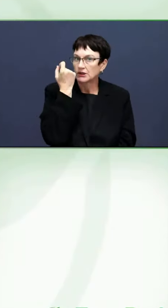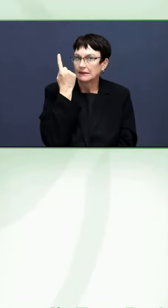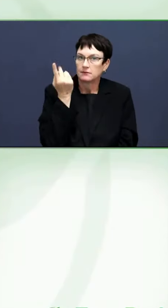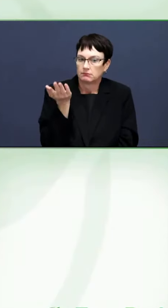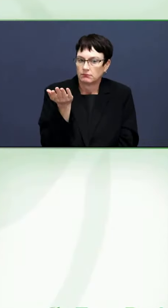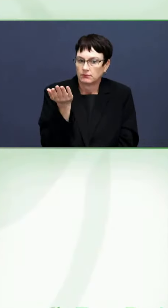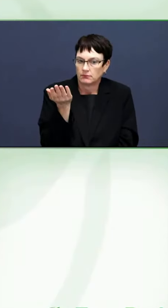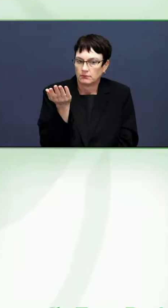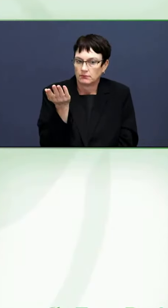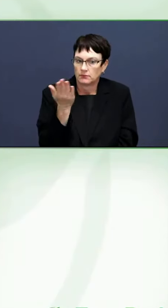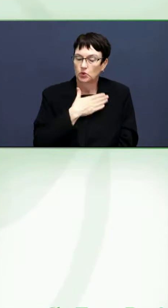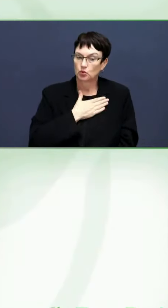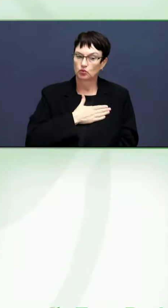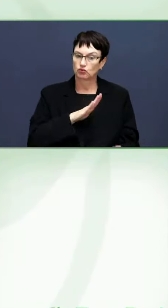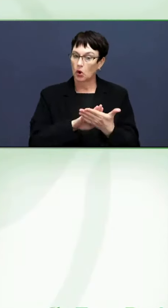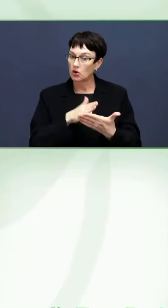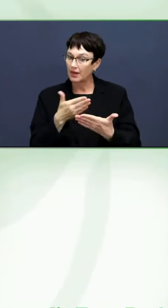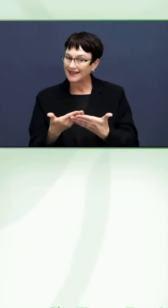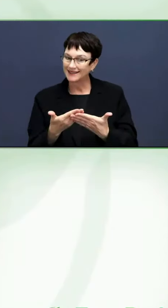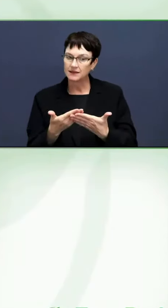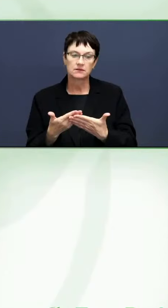Maybe I can help?